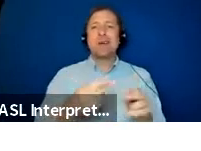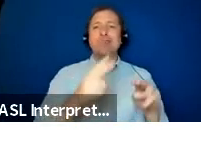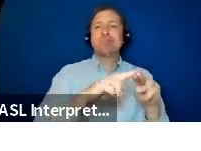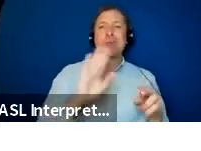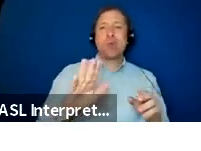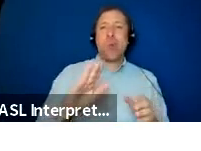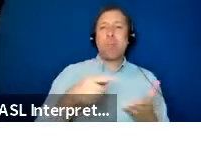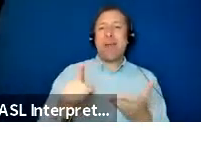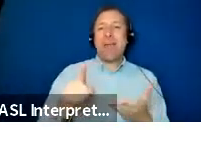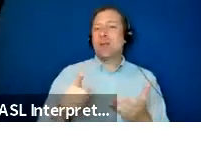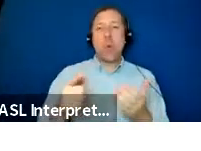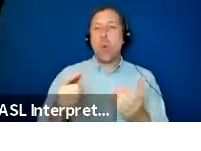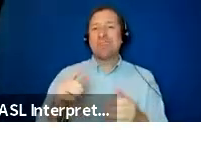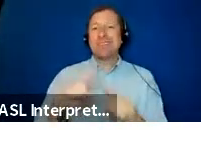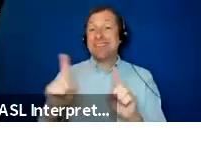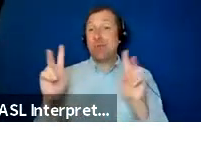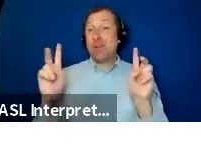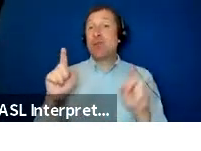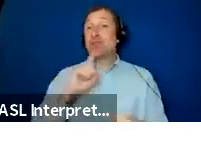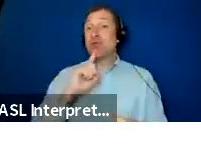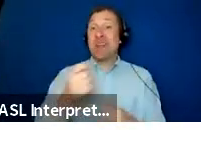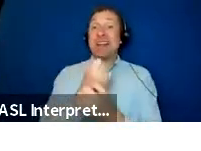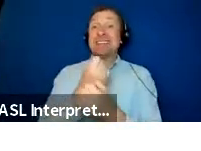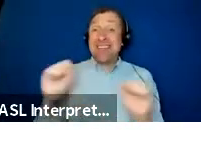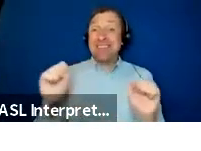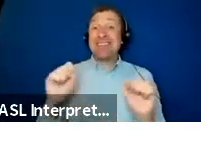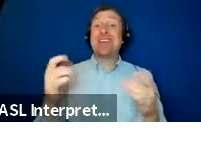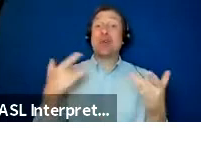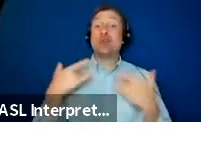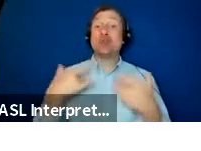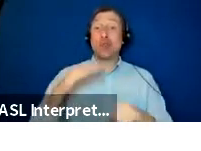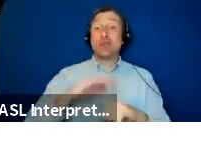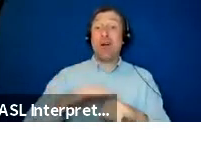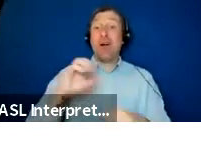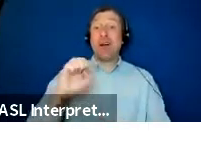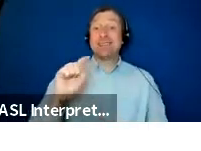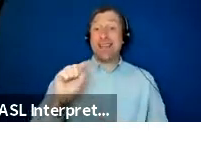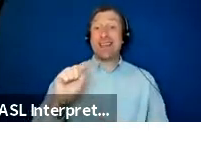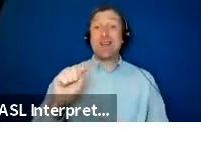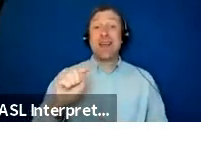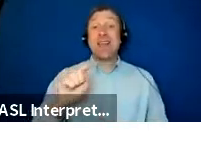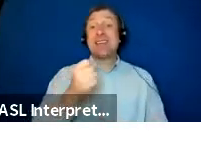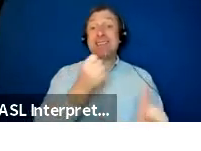We're talking now about legitimate safety-based concerns on the set that have a significant impact on you.